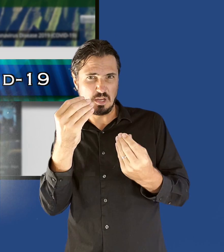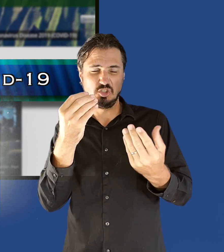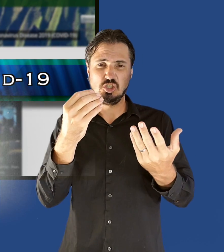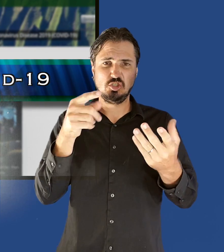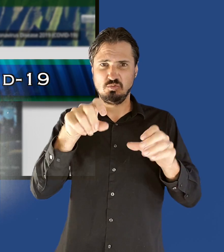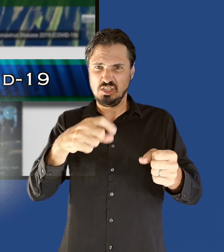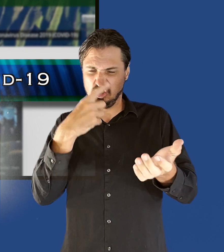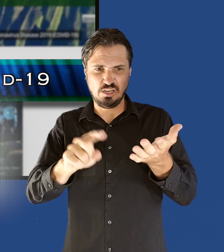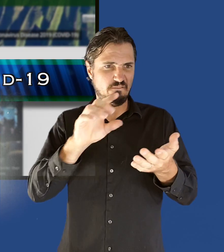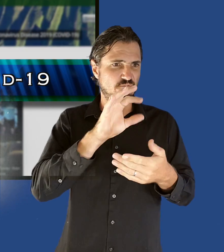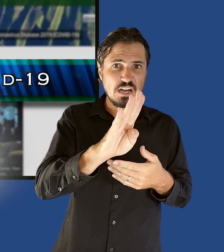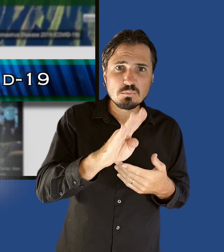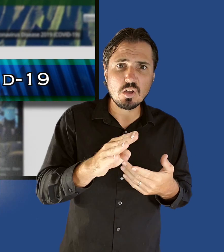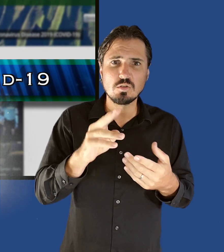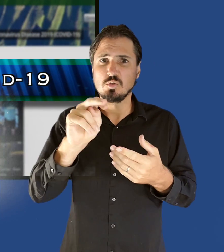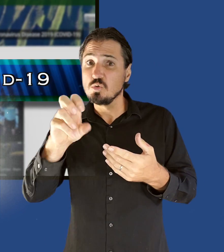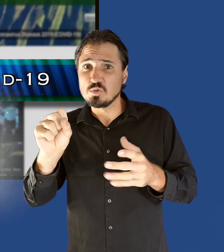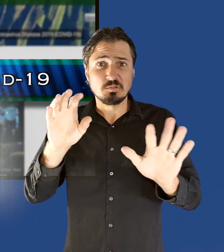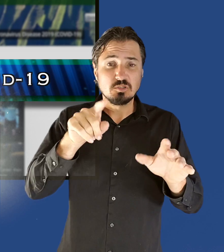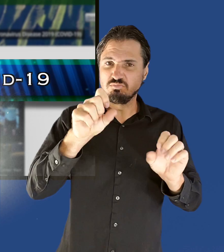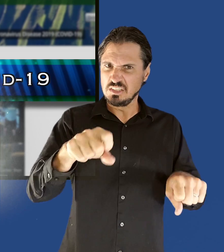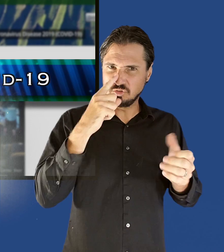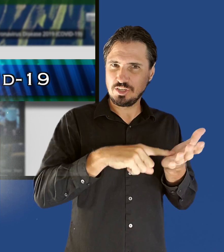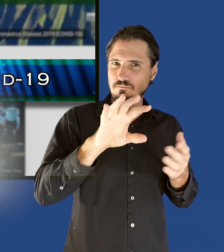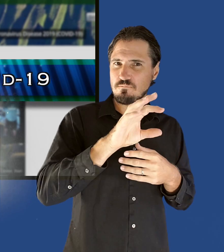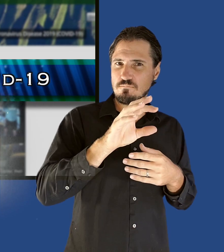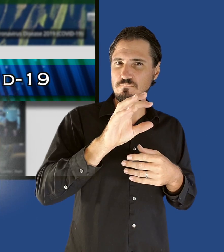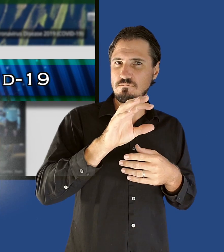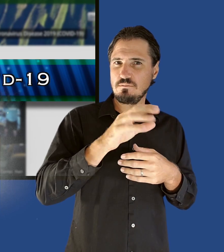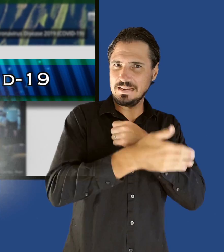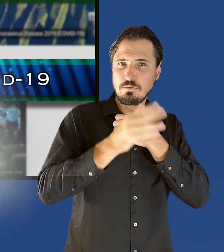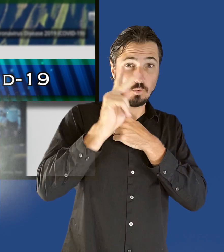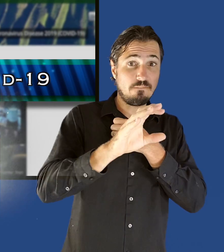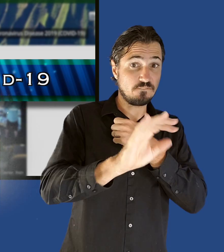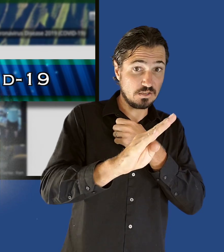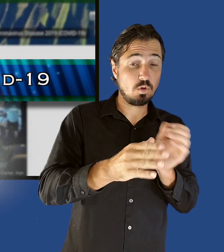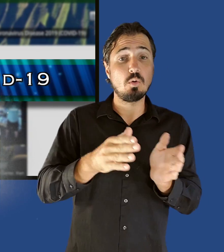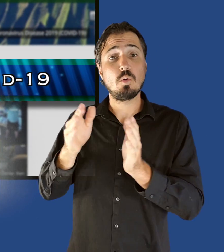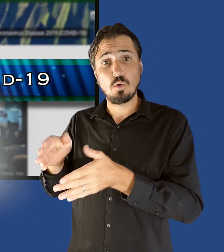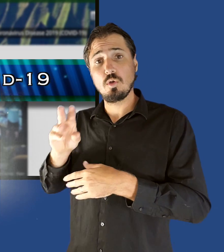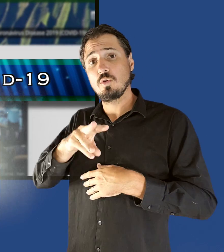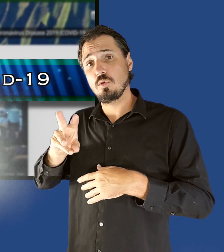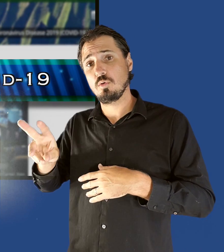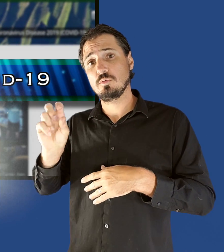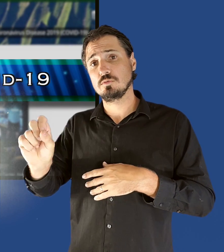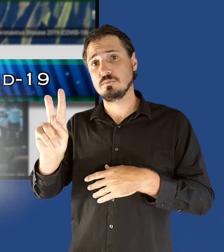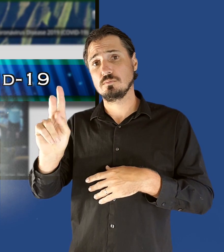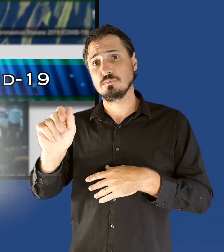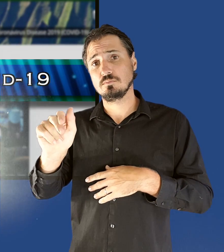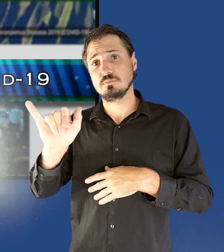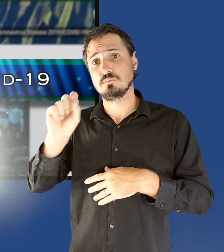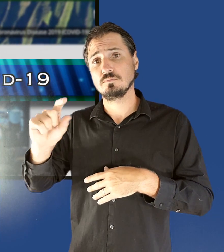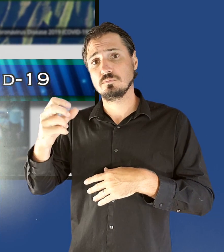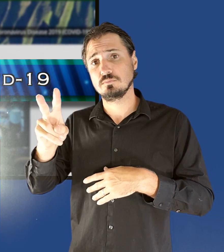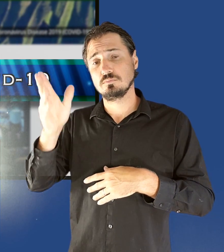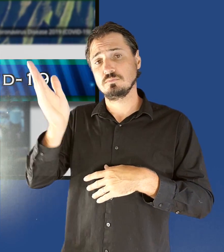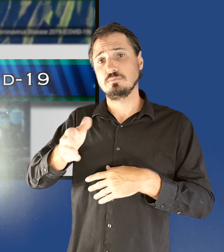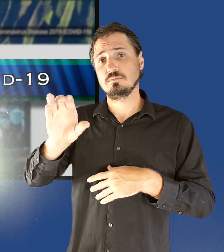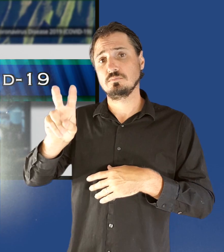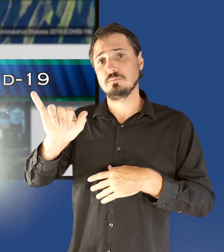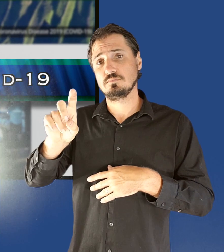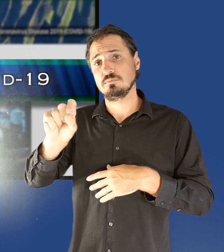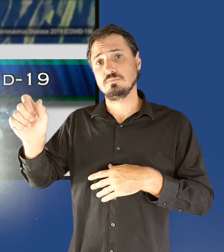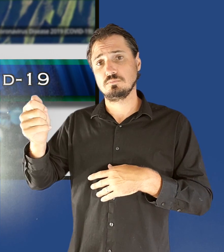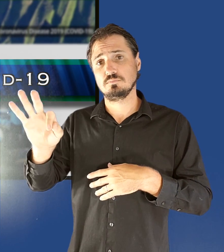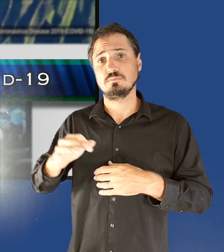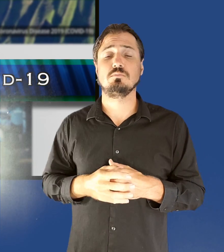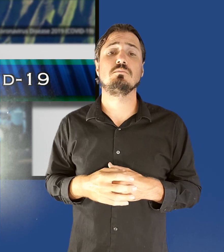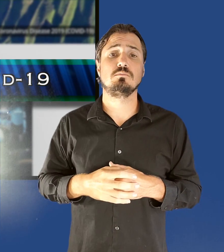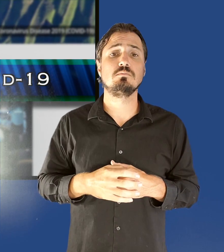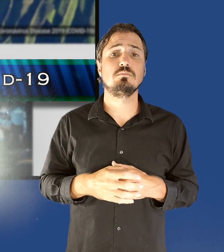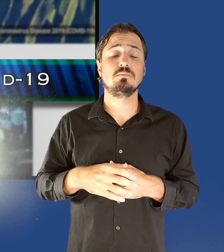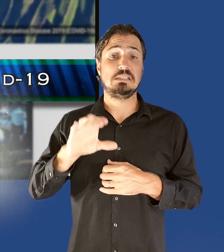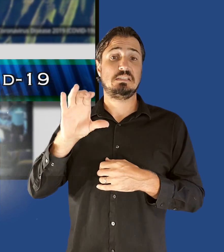We’ll continue to post updates on our official County of Kaua‘i Facebook page, or on our Kaua‘i Emergency Management Agency page, www.kauai.gov/COVID-19.